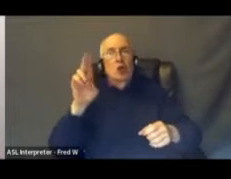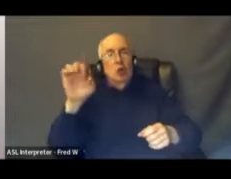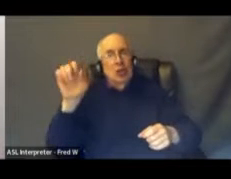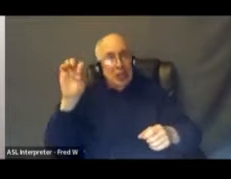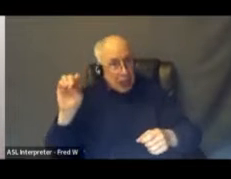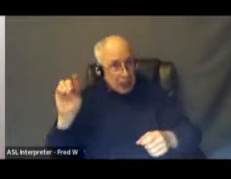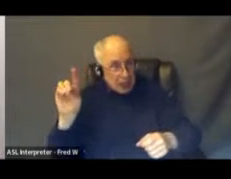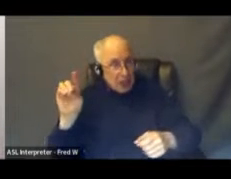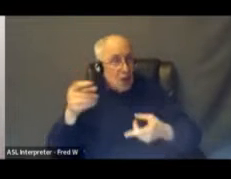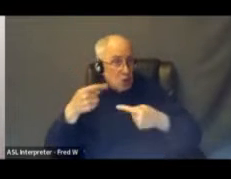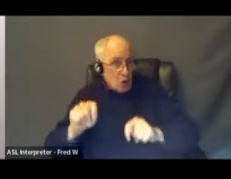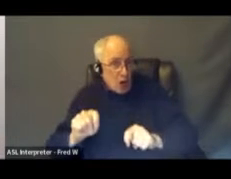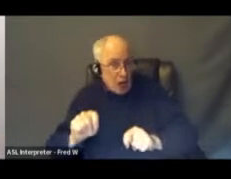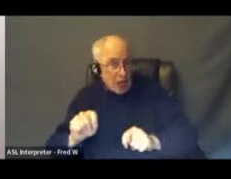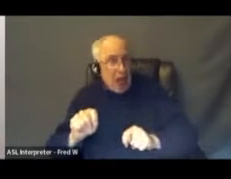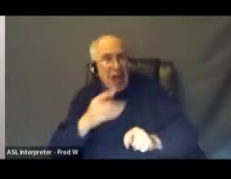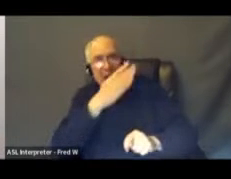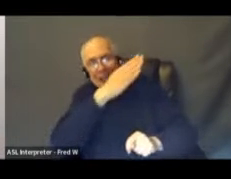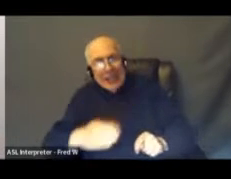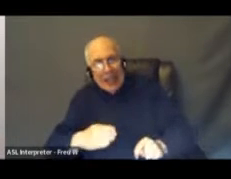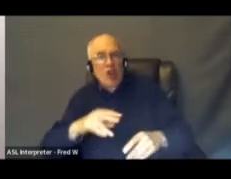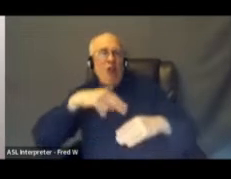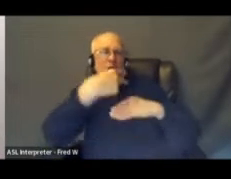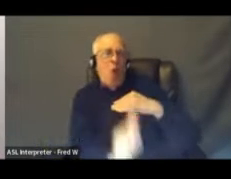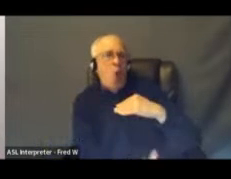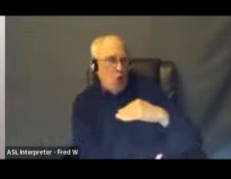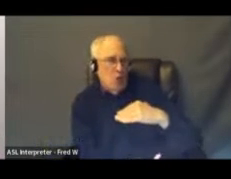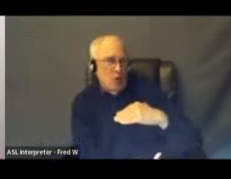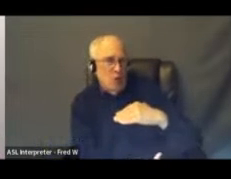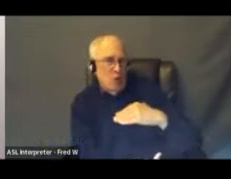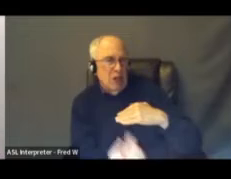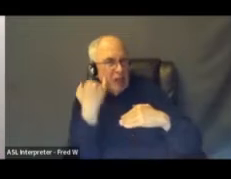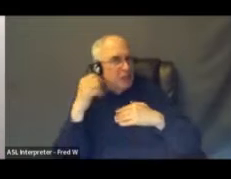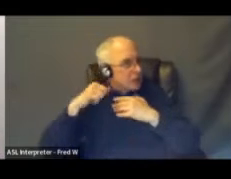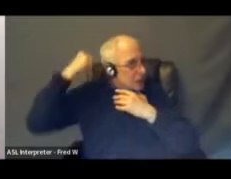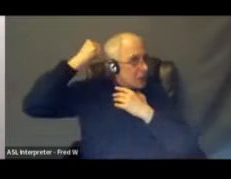there's ones related to hangings or overdose, I would do suicide